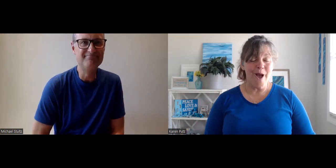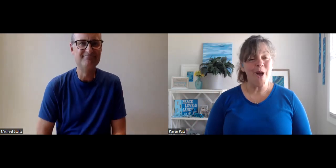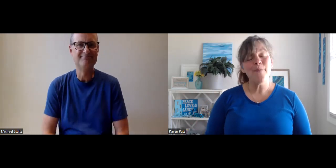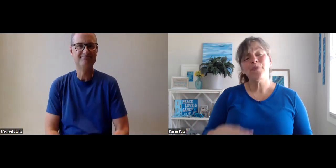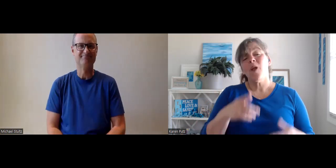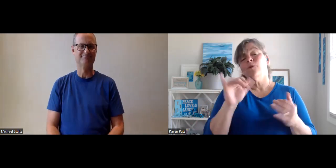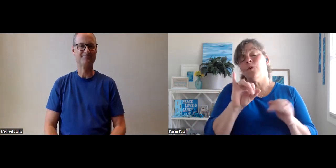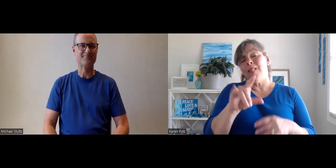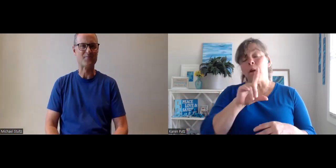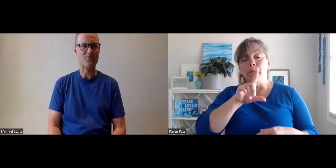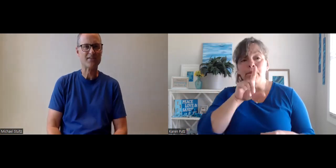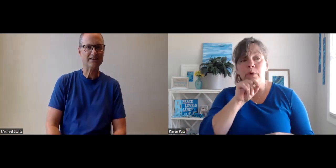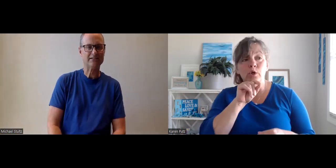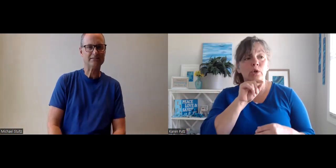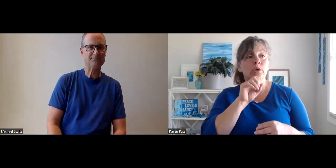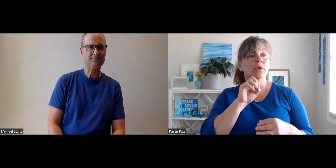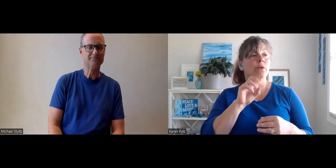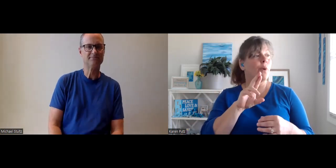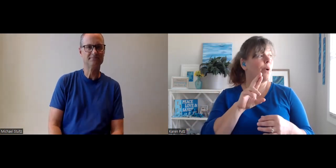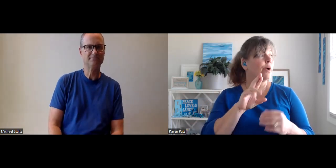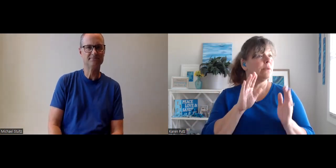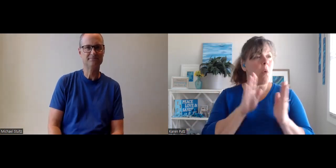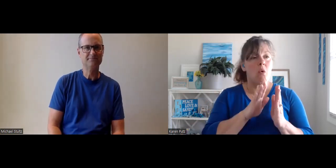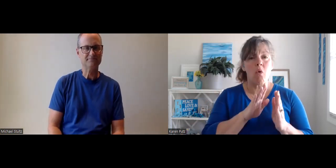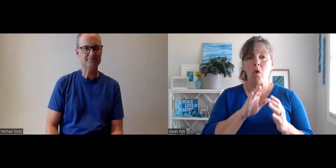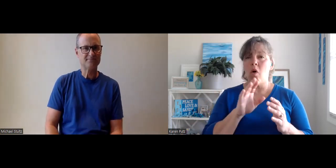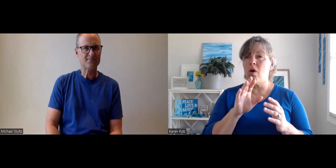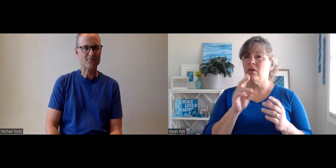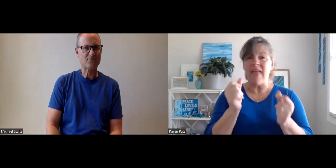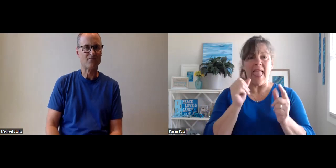and I won lot of local state part. And I won all categories